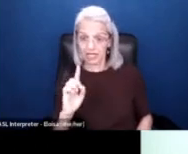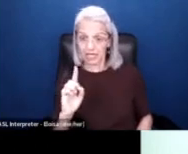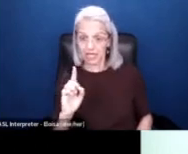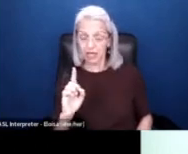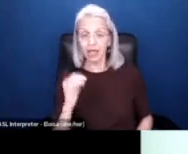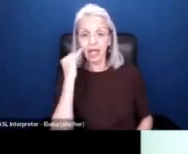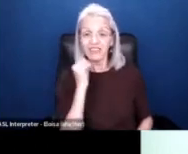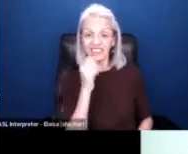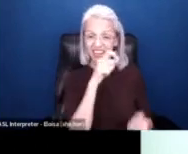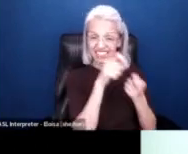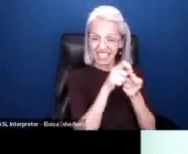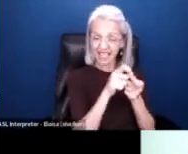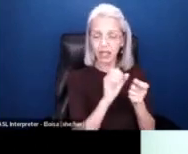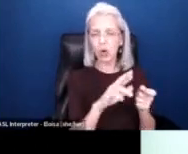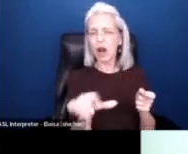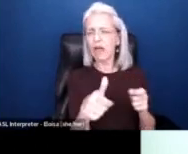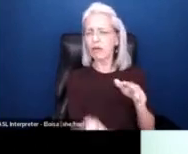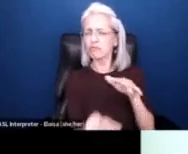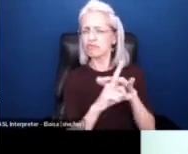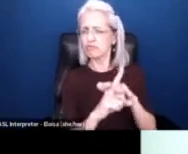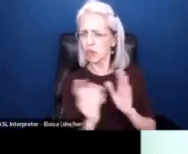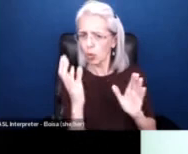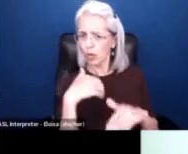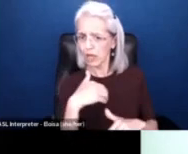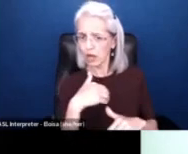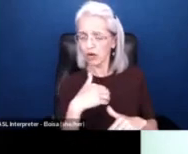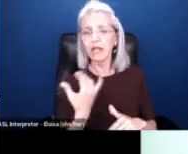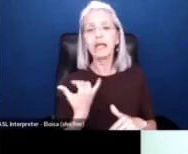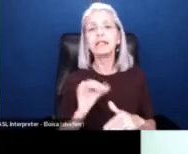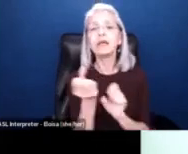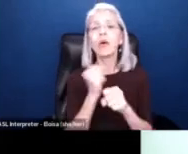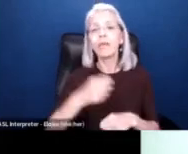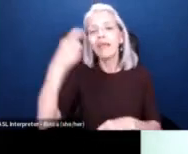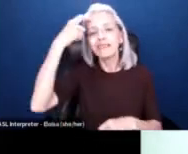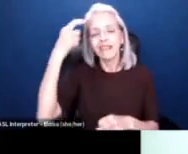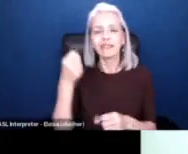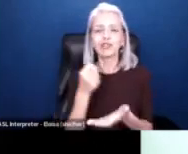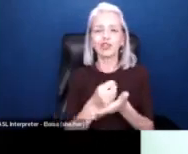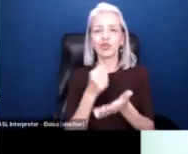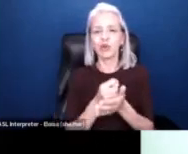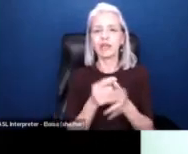features that are kind of weird, it still makes sense to treat as you would standard OCD. And